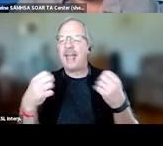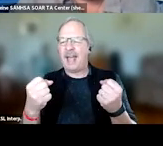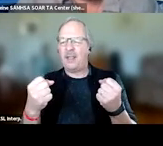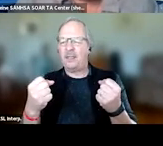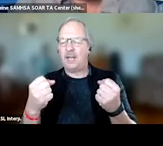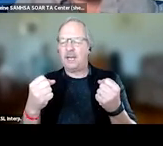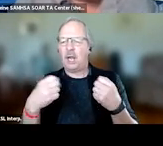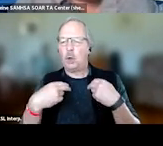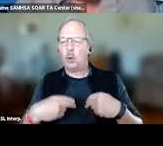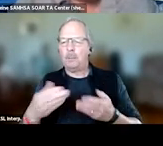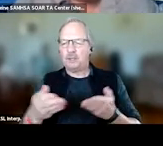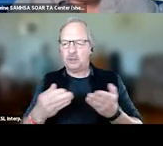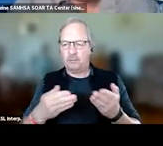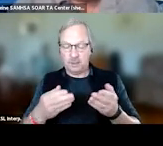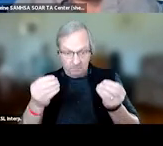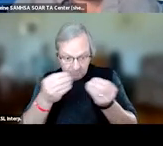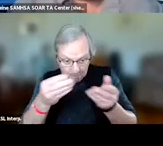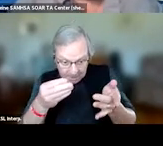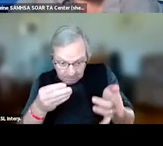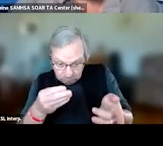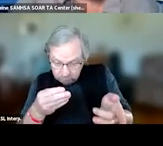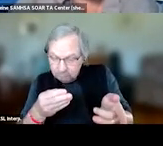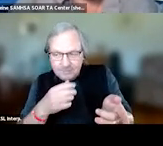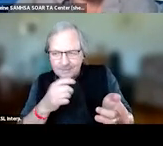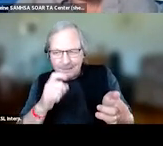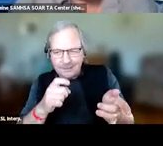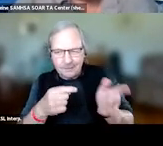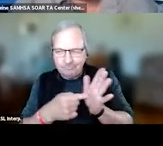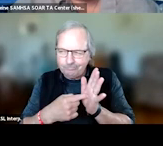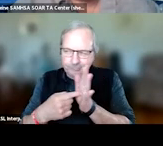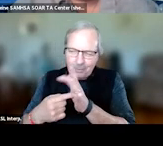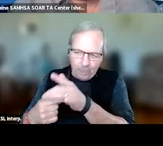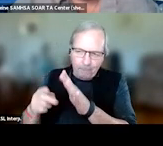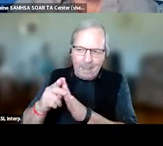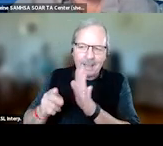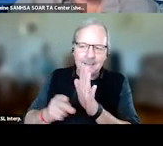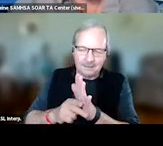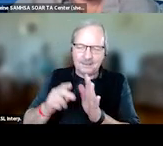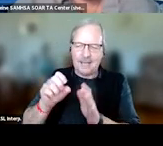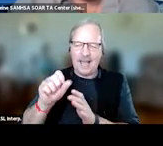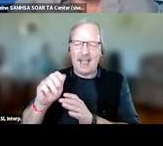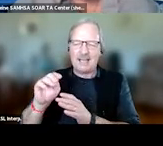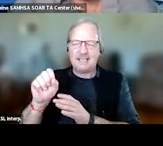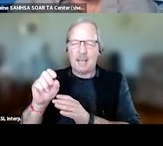The contents of this presentation do not necessarily reflect the views or policies of SAMHSA or DHSS.